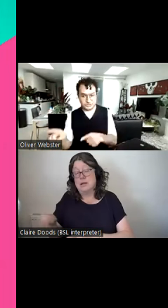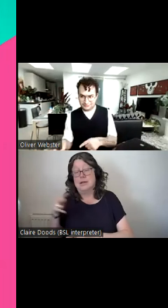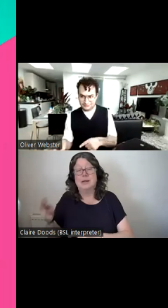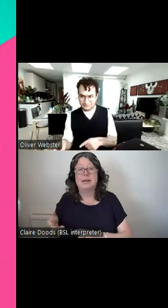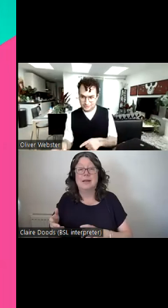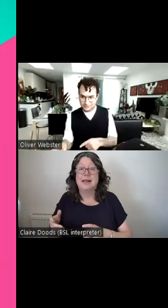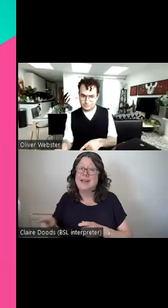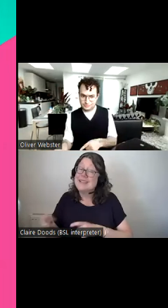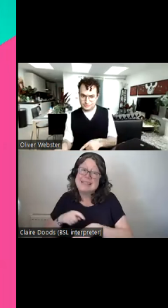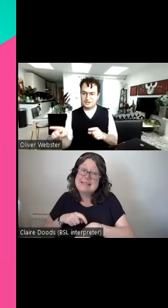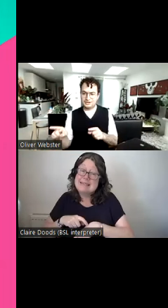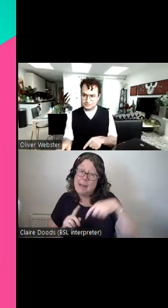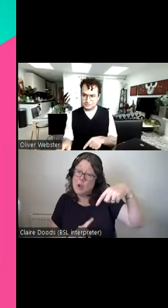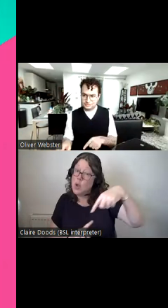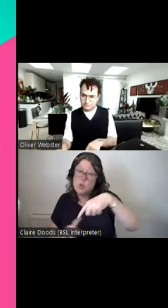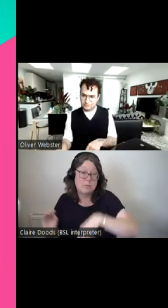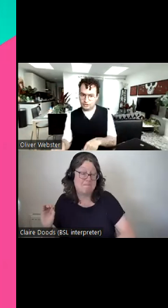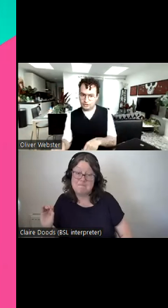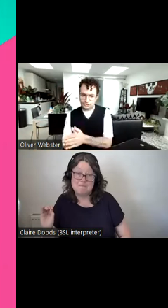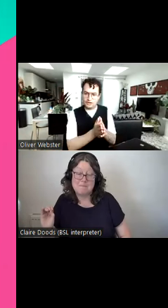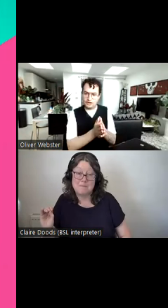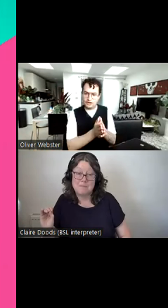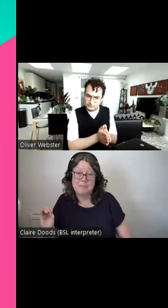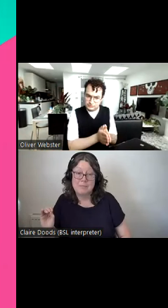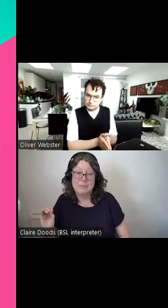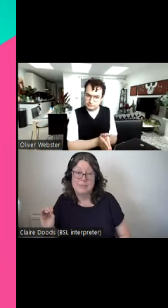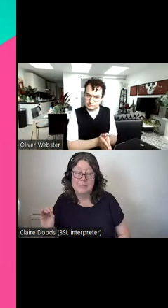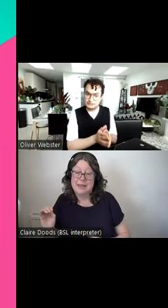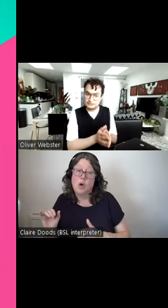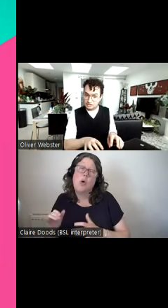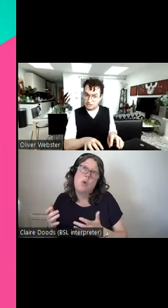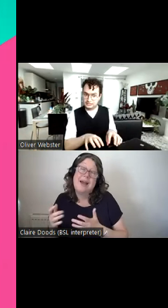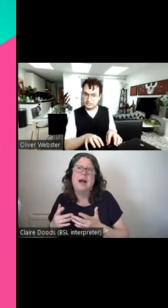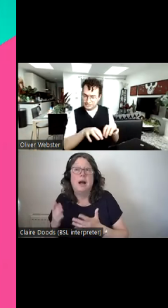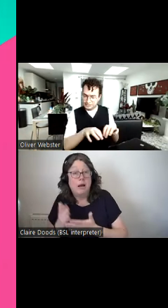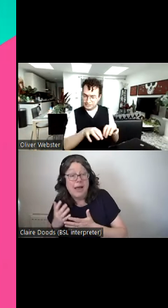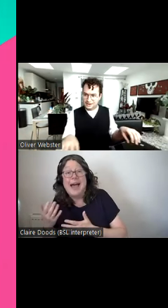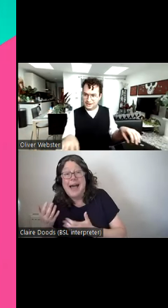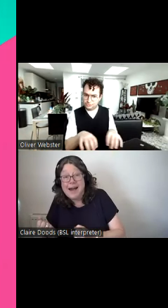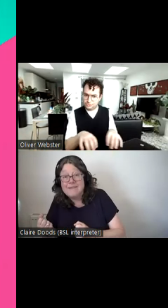If they do have time codes, those time codes are often compared to when the live subtitler started their program